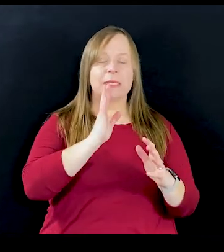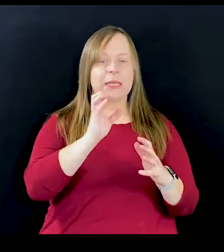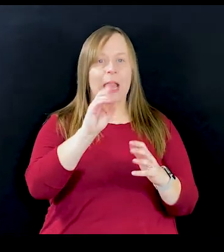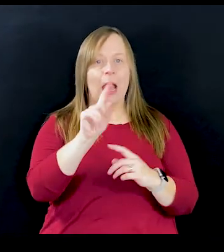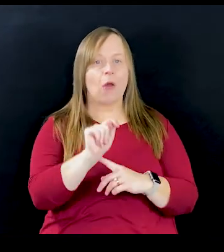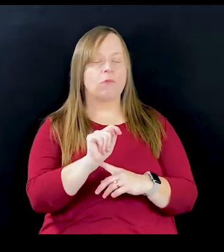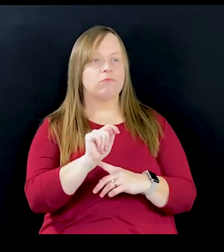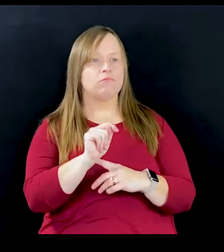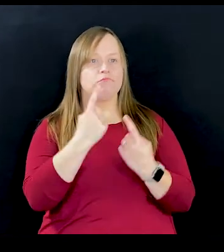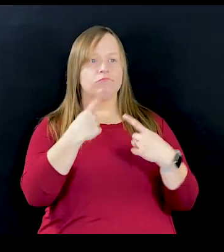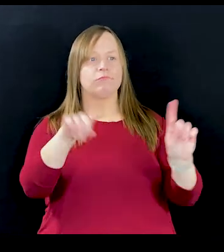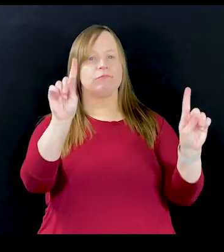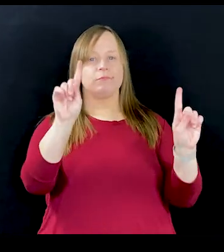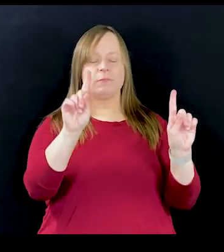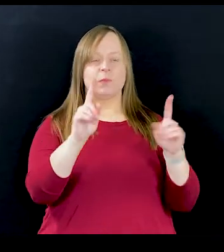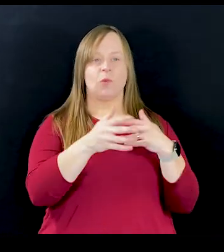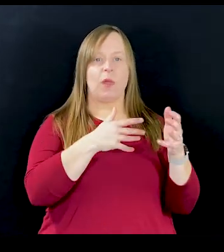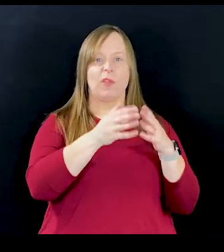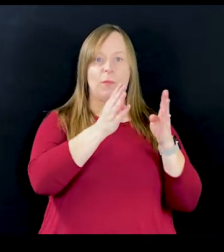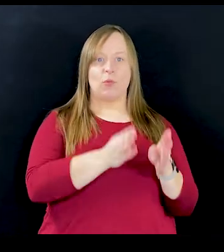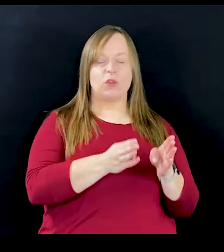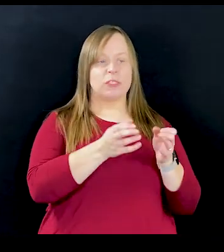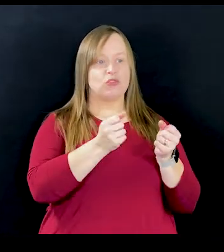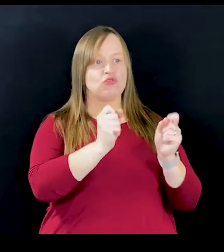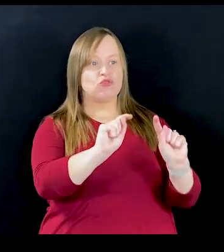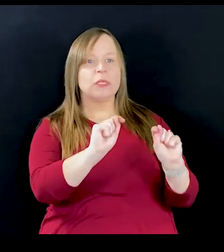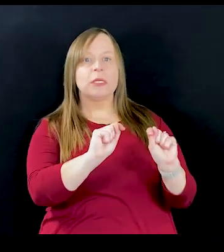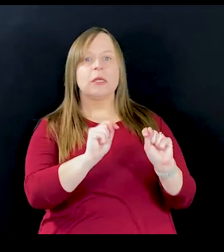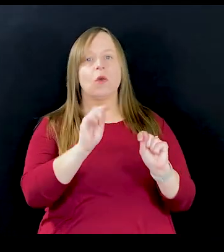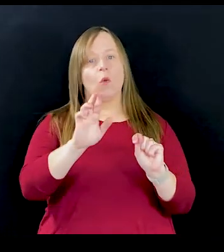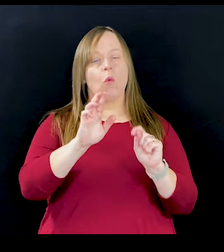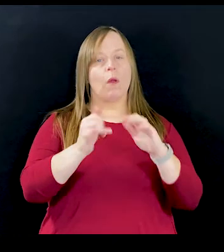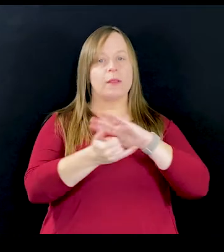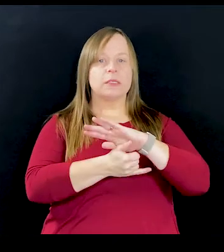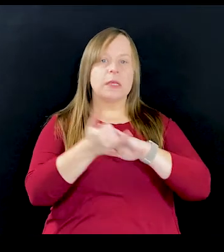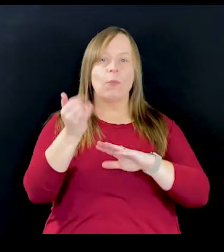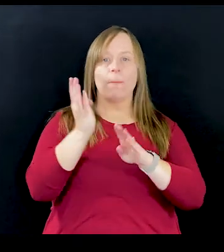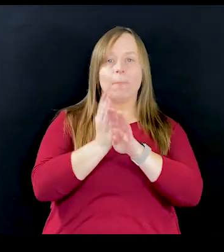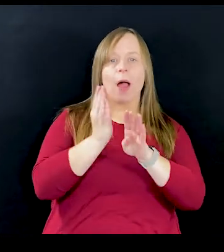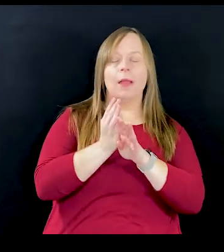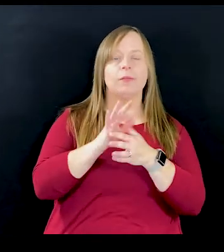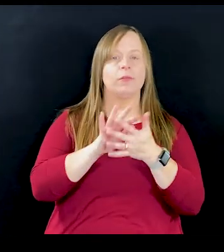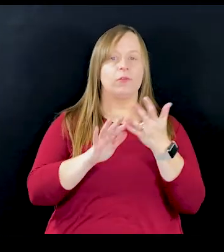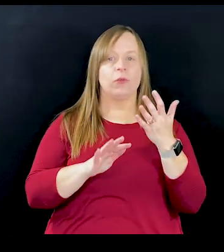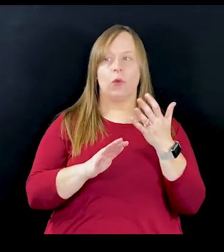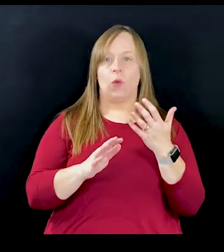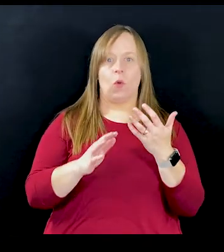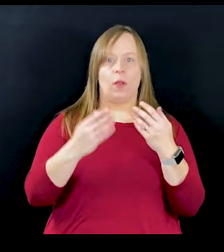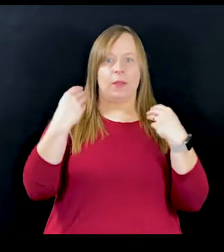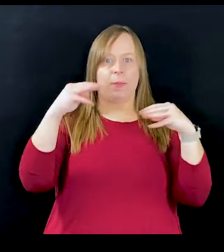out, and whether you're a person on the street, or on the subway, or in a bus, or at the market,